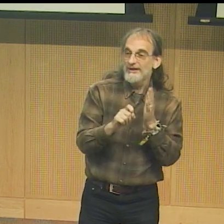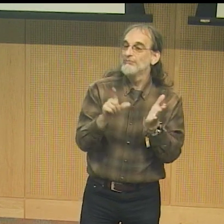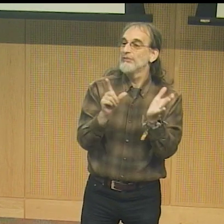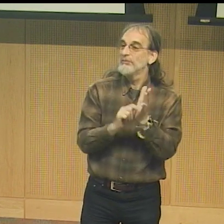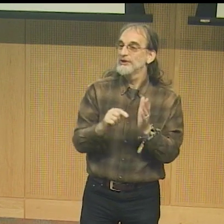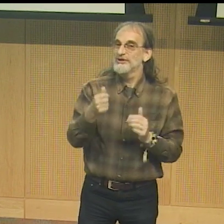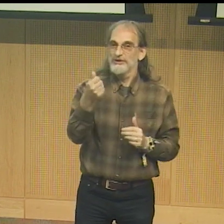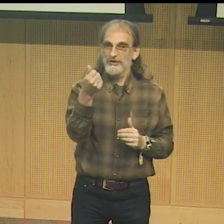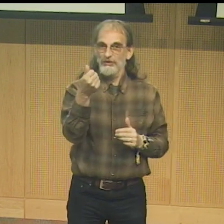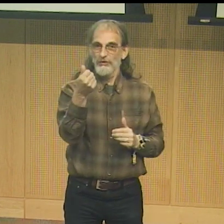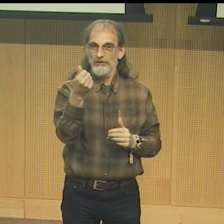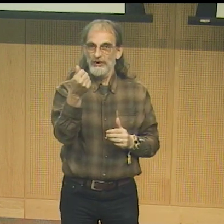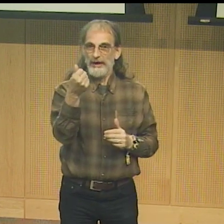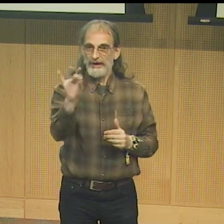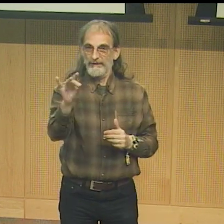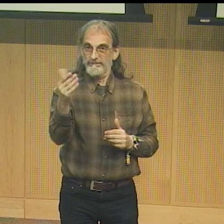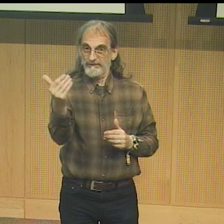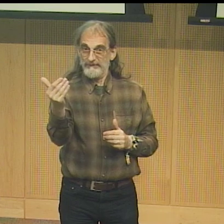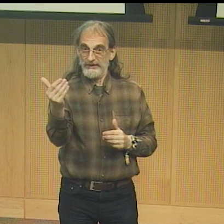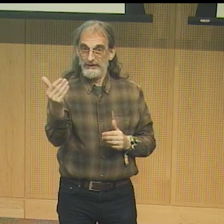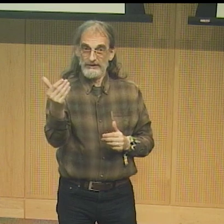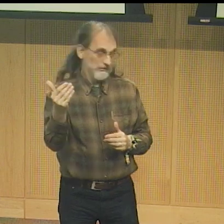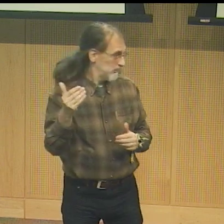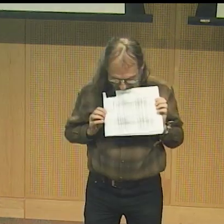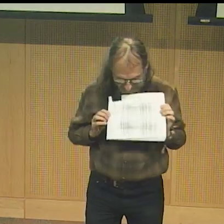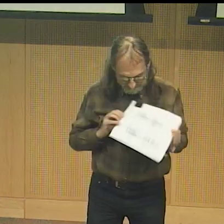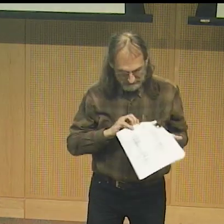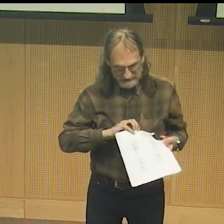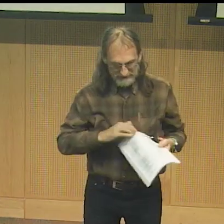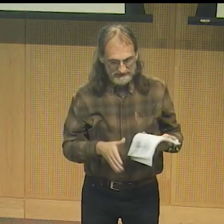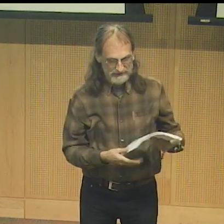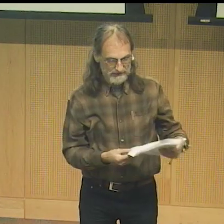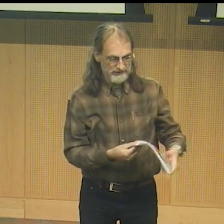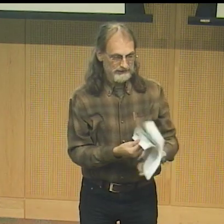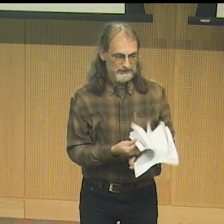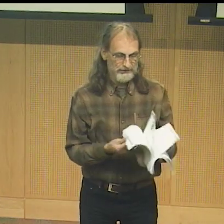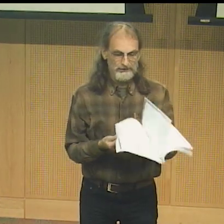published in 1815. Here's copies of the writings.